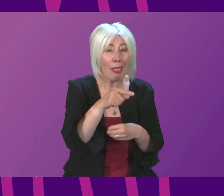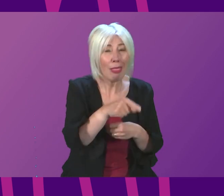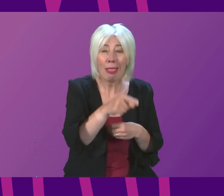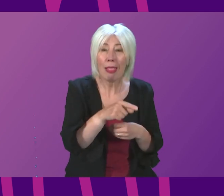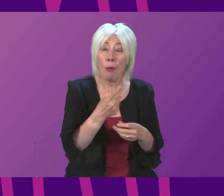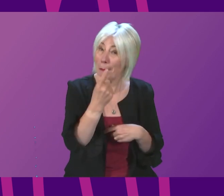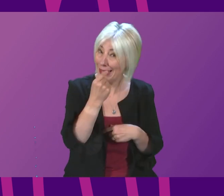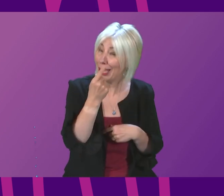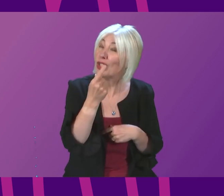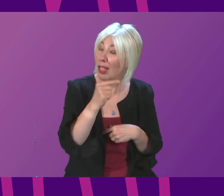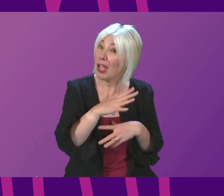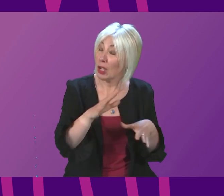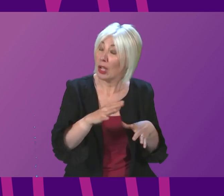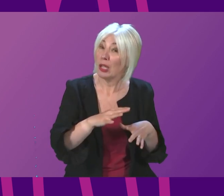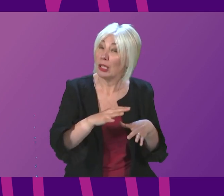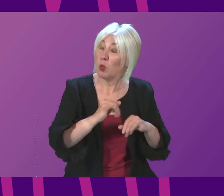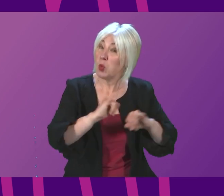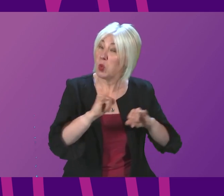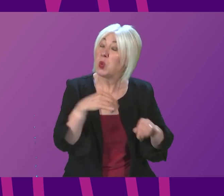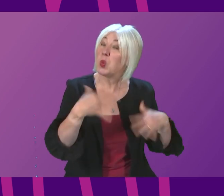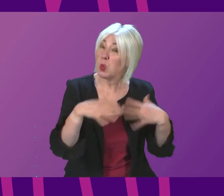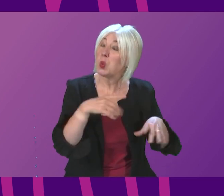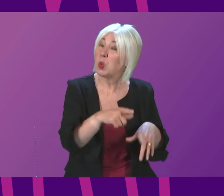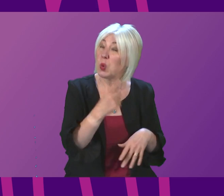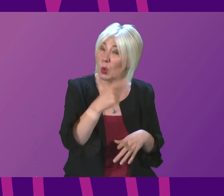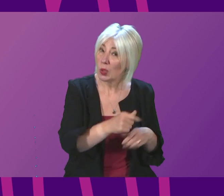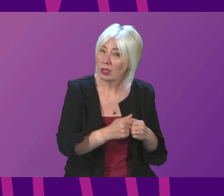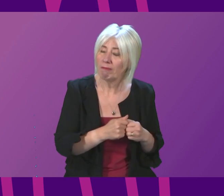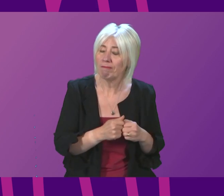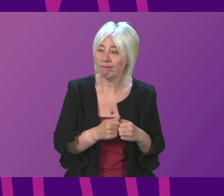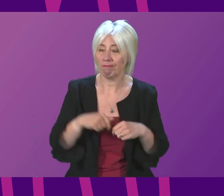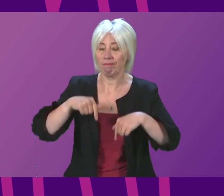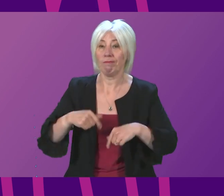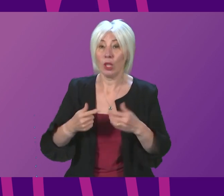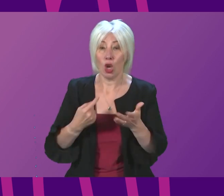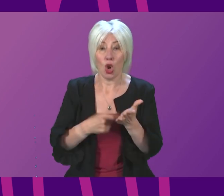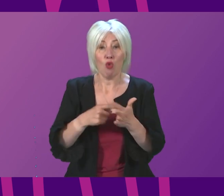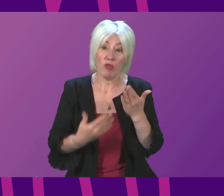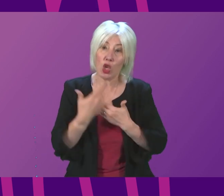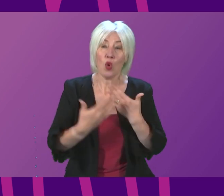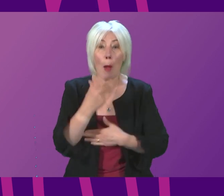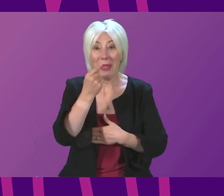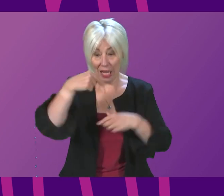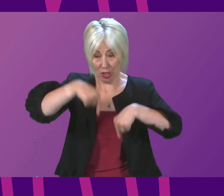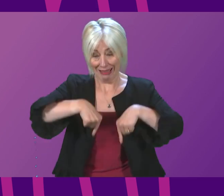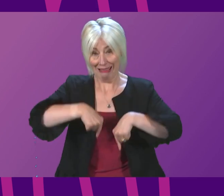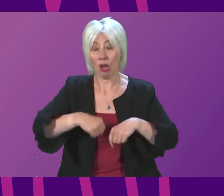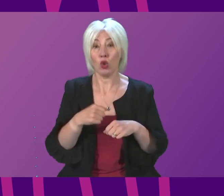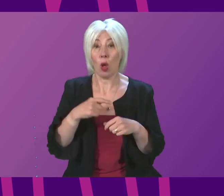to cause significant harm.” We have massive renewables potential, and this Government is going to focus on making